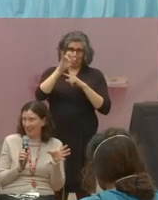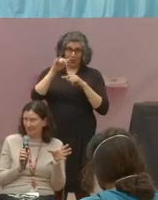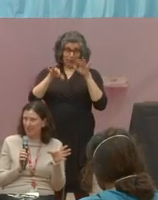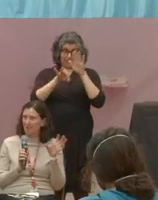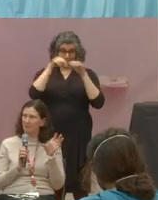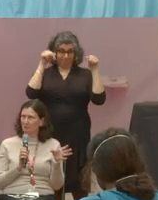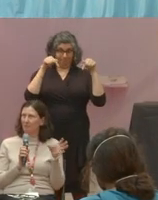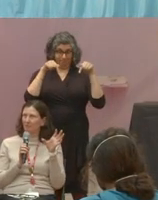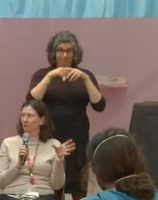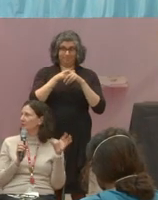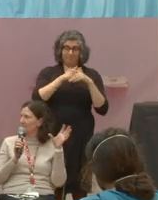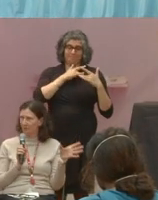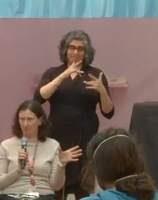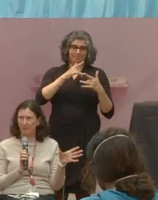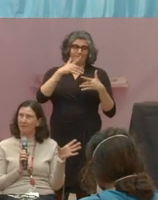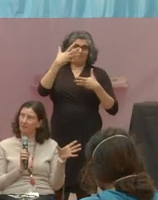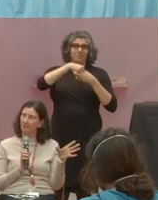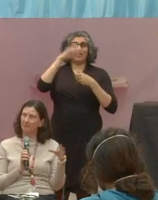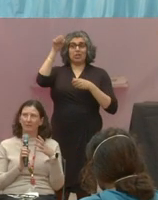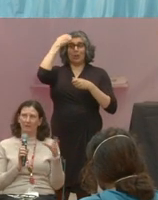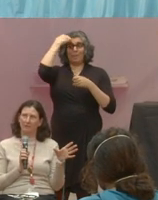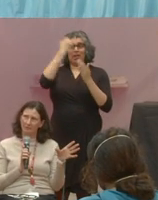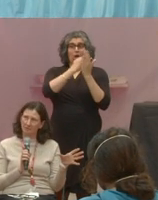gallery, which is usually filled with European art, Renaissance